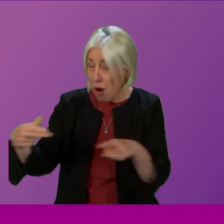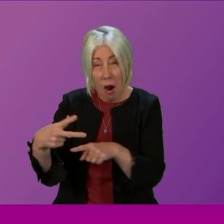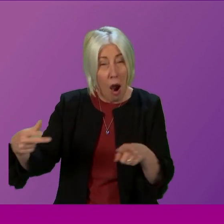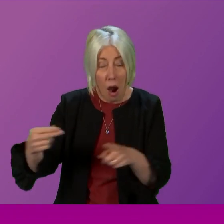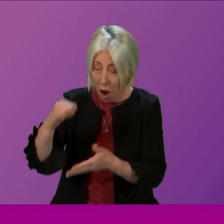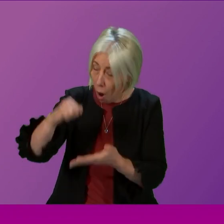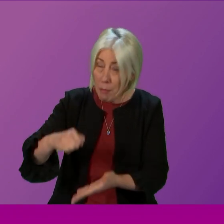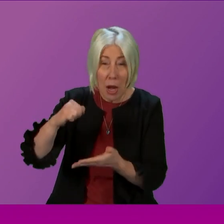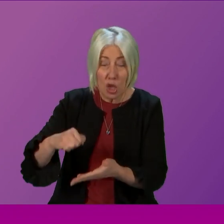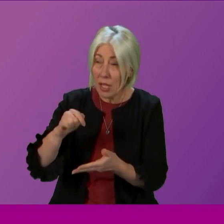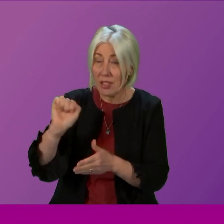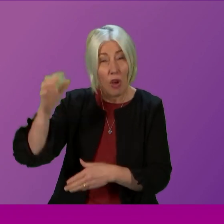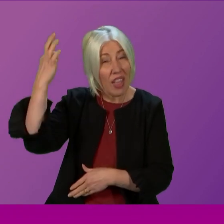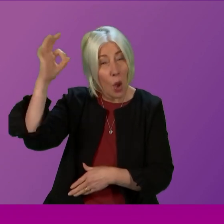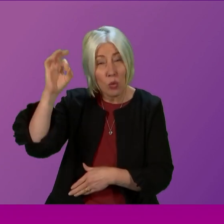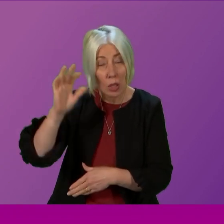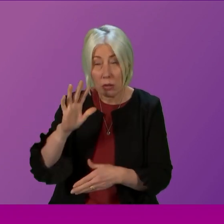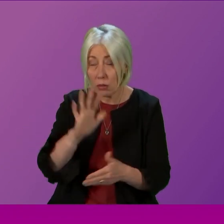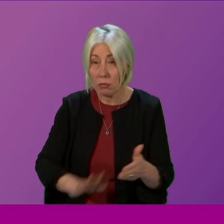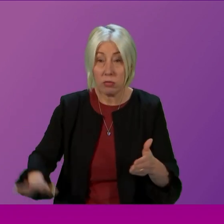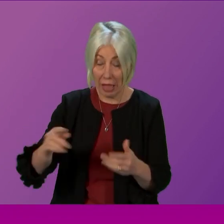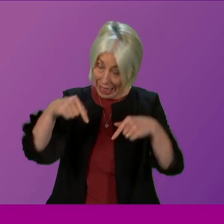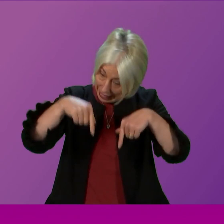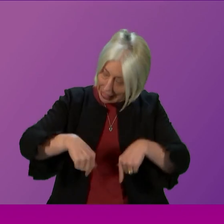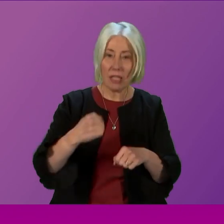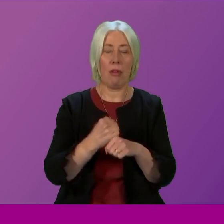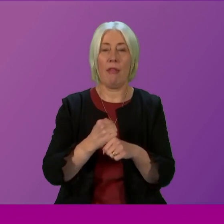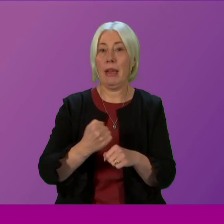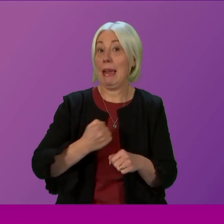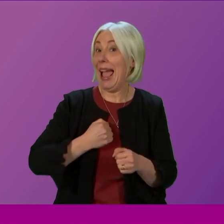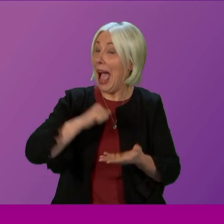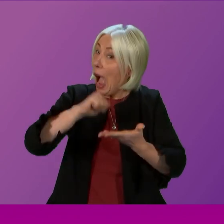for local councils, this Government, in the budget that we have put forward for next year,